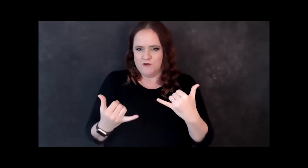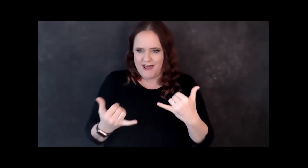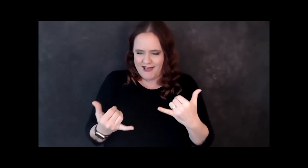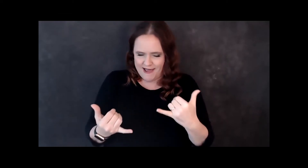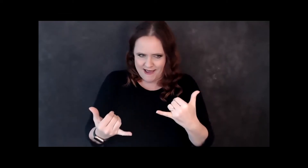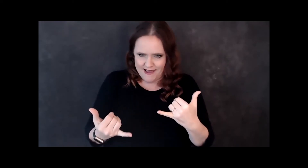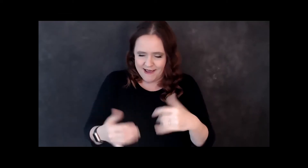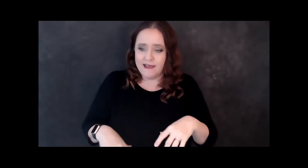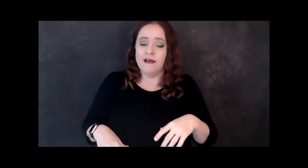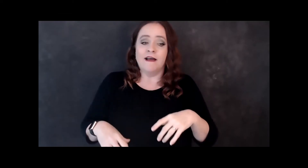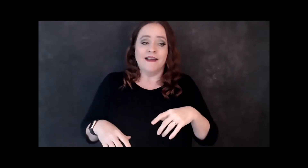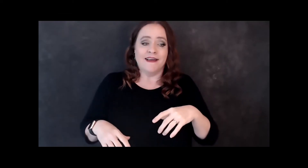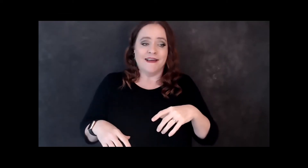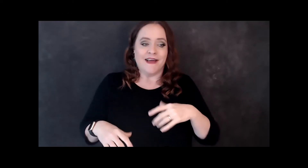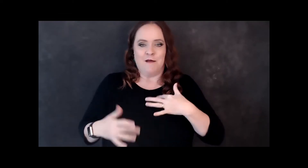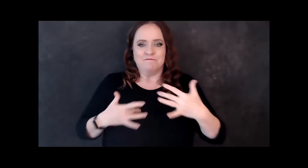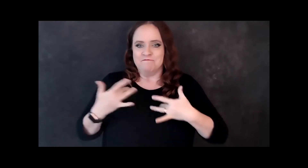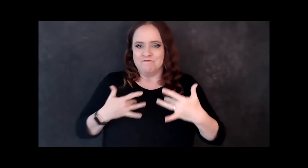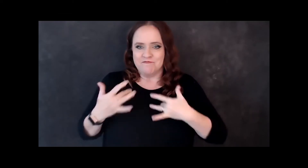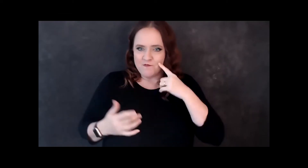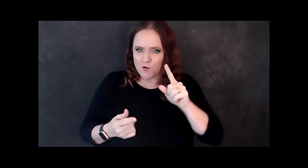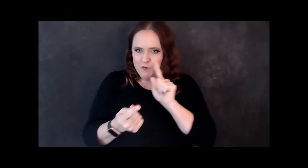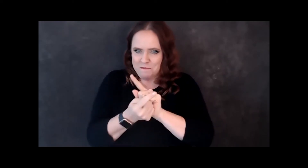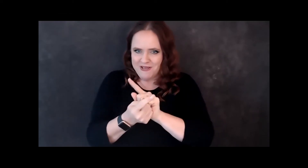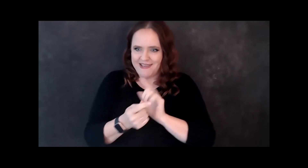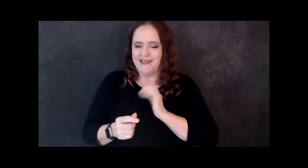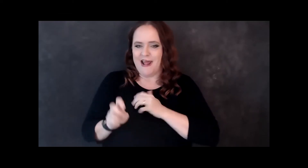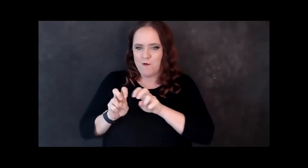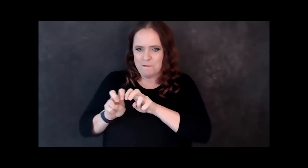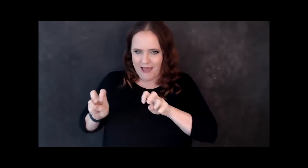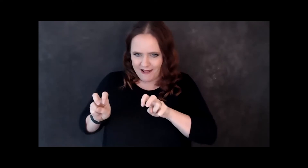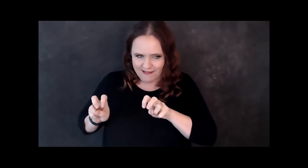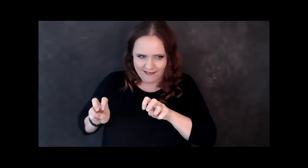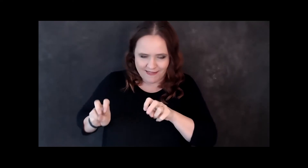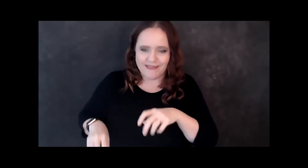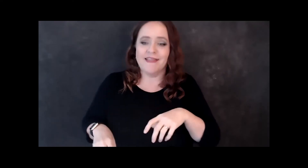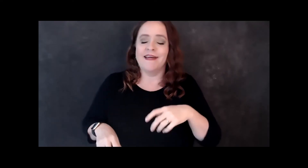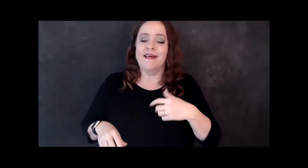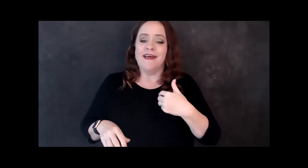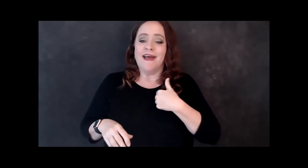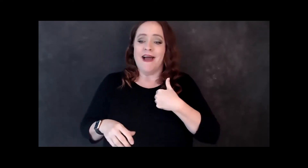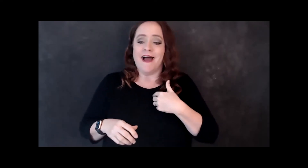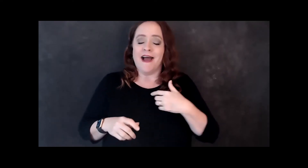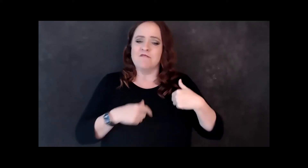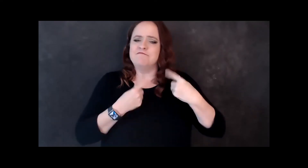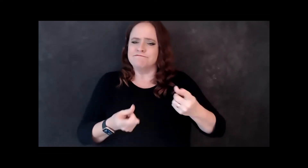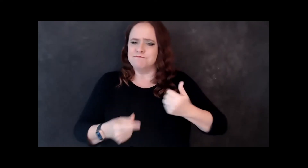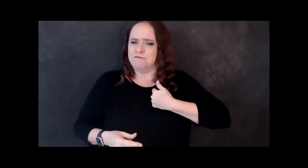I'll be moderating today's panel and I'm thrilled for you to meet our panelists.